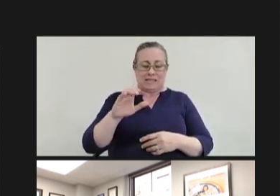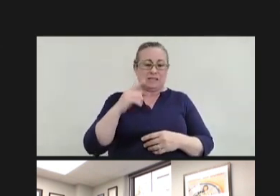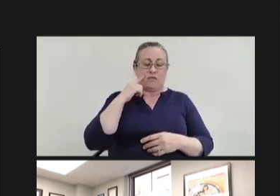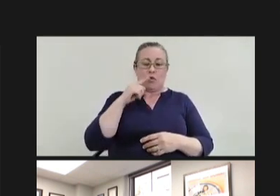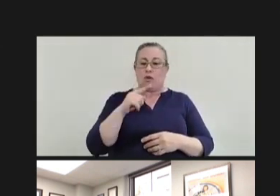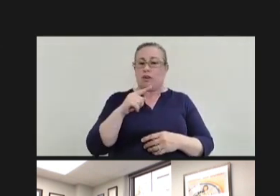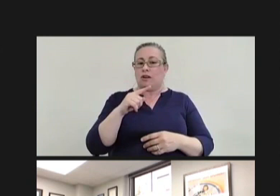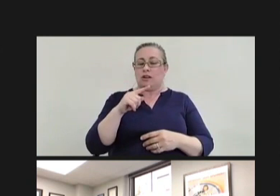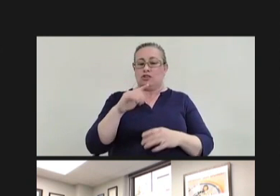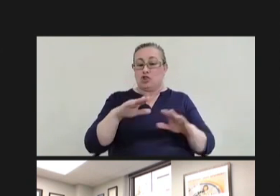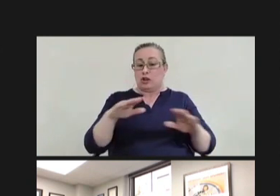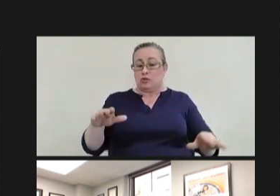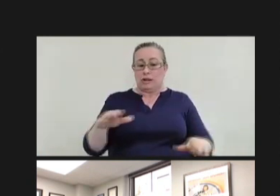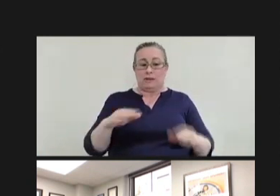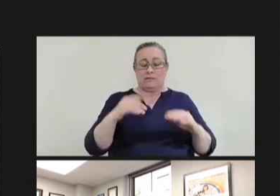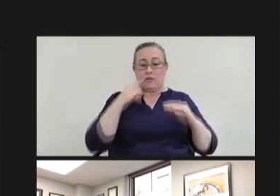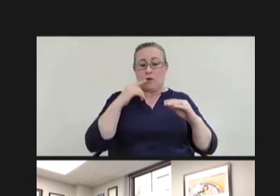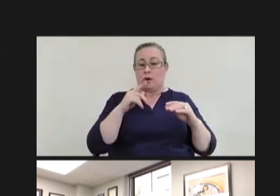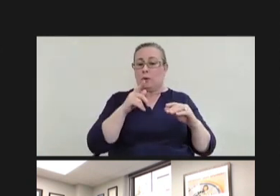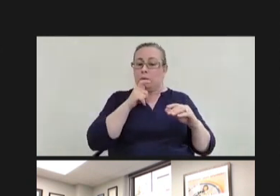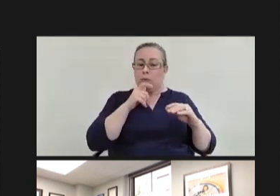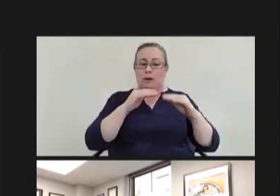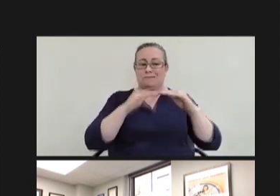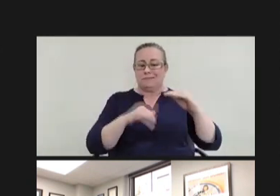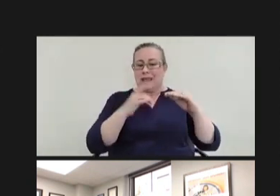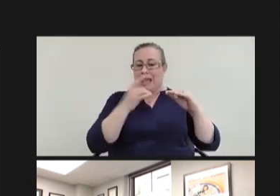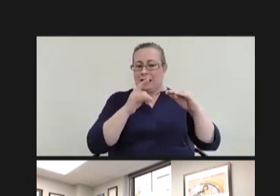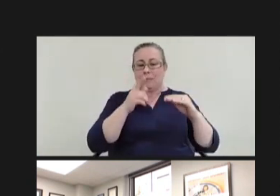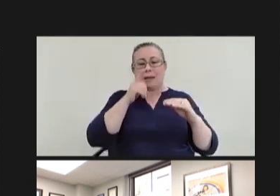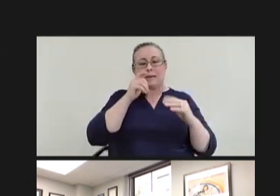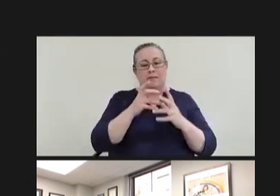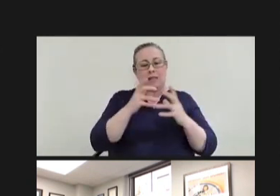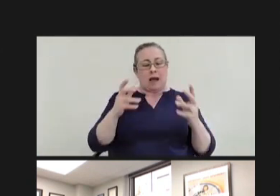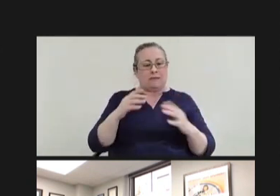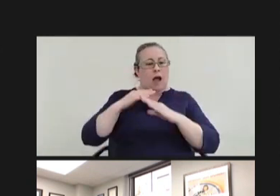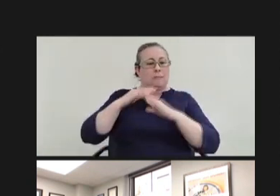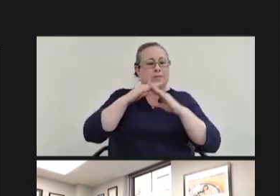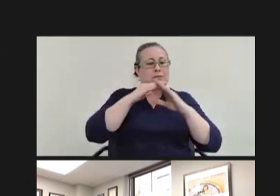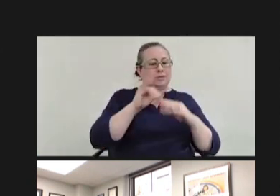a lot of the obstacles that come into that. So, I think while it's true that we should be